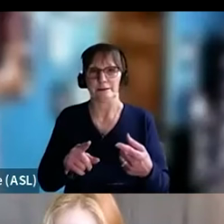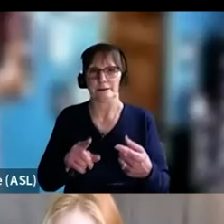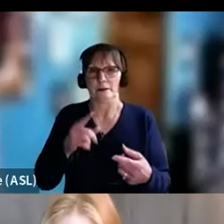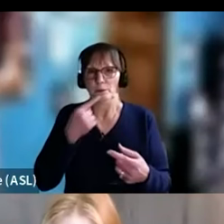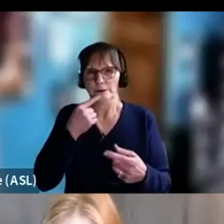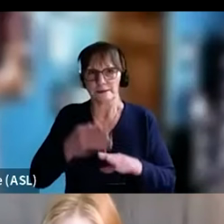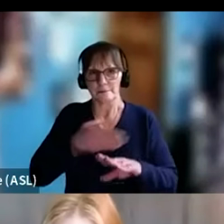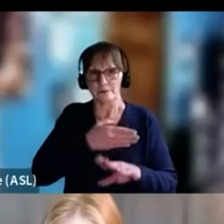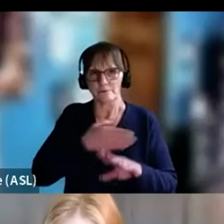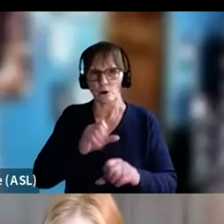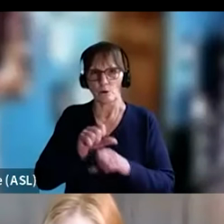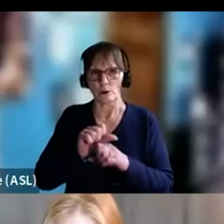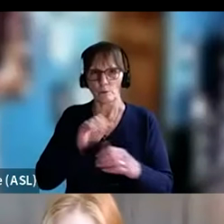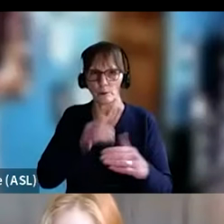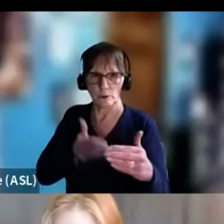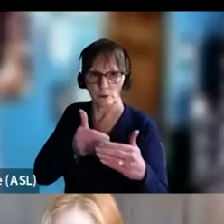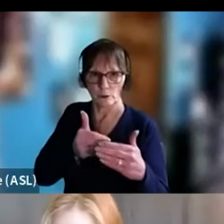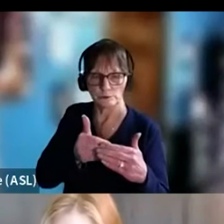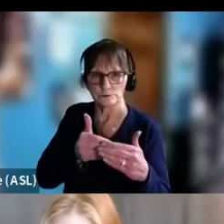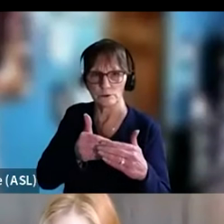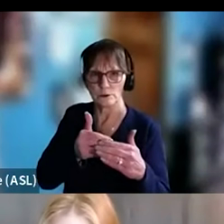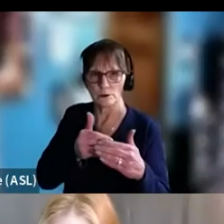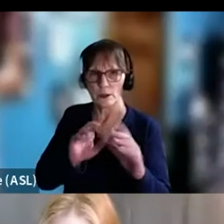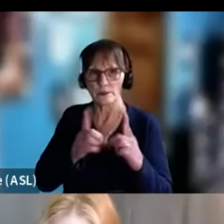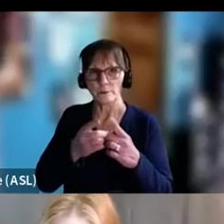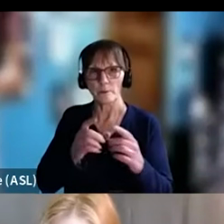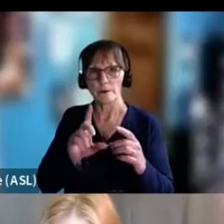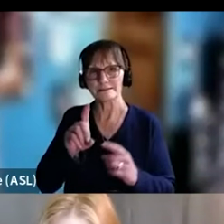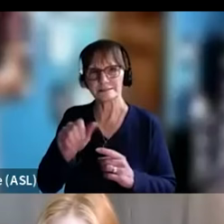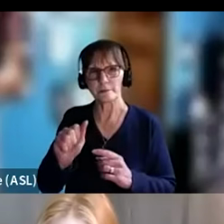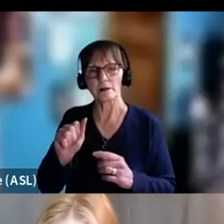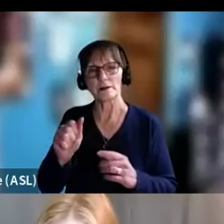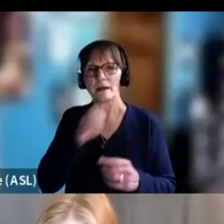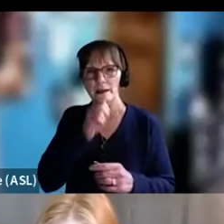that we are working very closely with our Department of Disability and Aging services to make sure